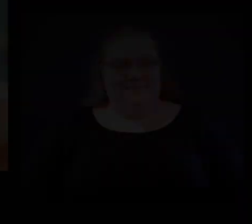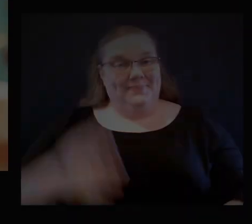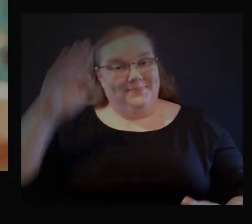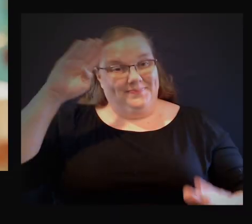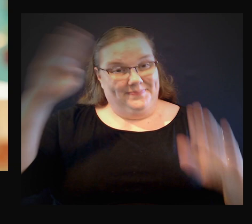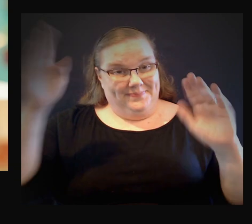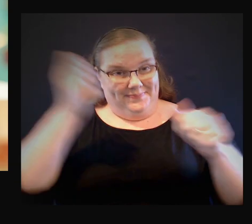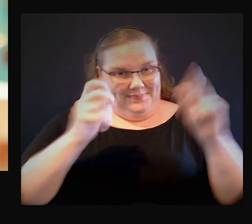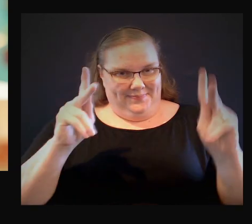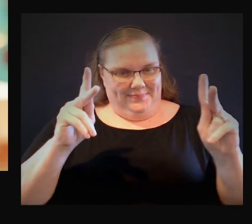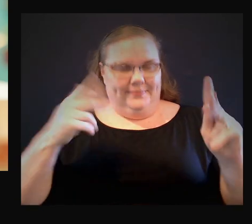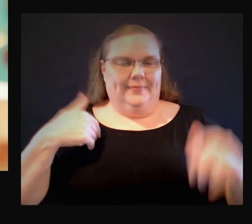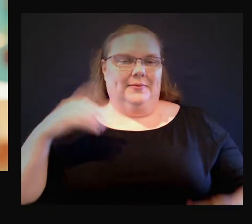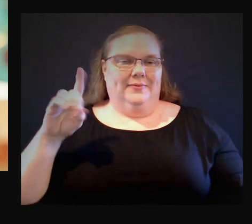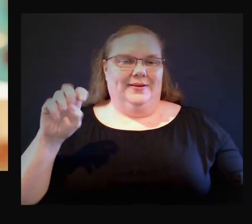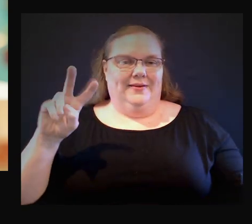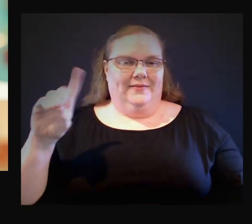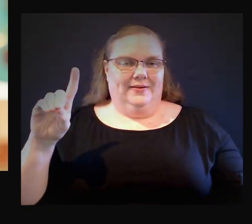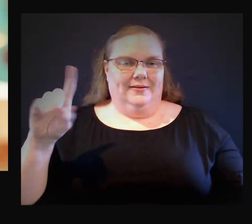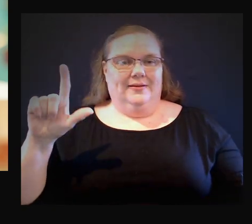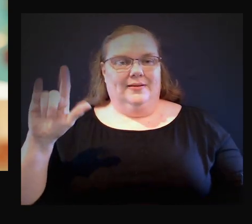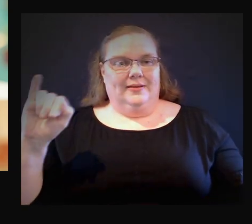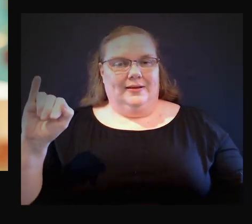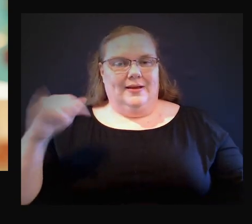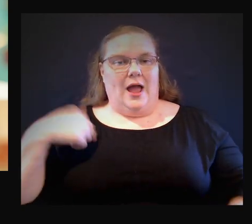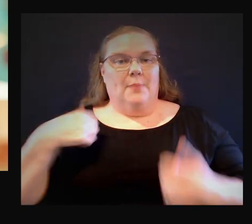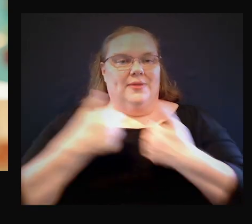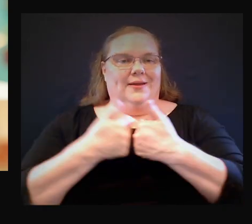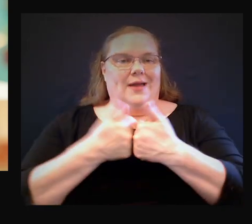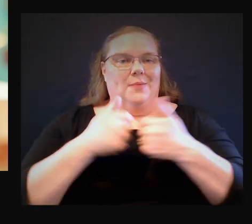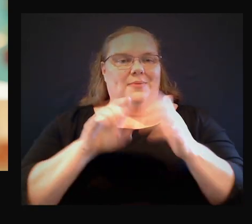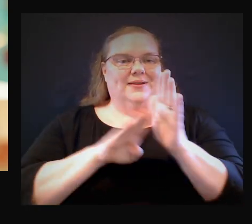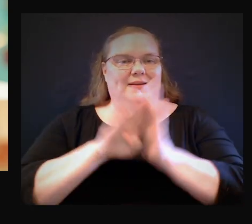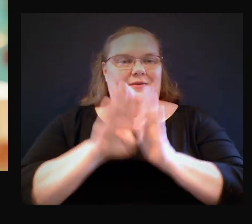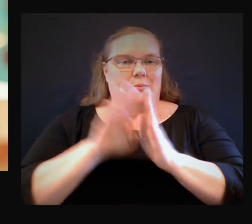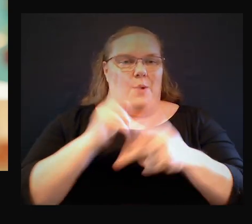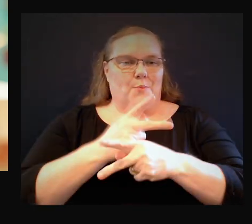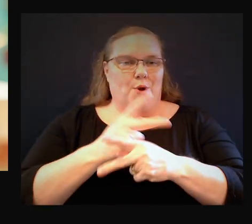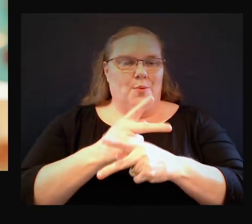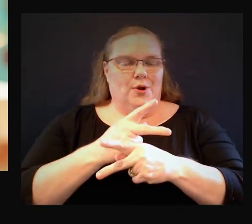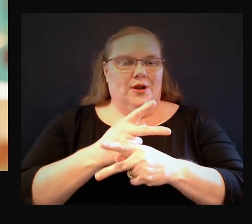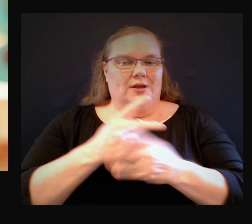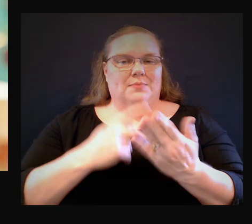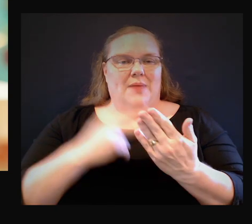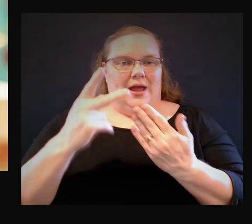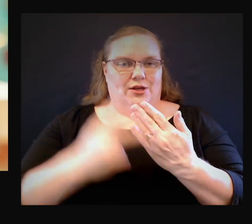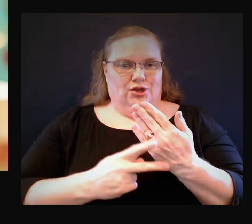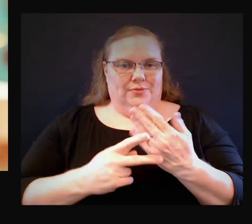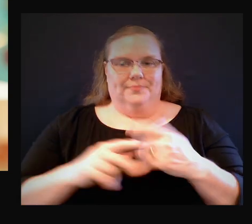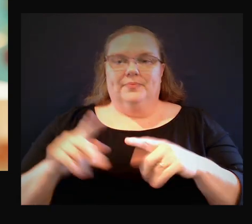Hello, everyone. I'm David Li, the Game Dev Product Manager at Visual Studio. And I'm Keith.